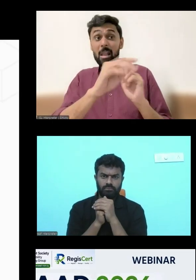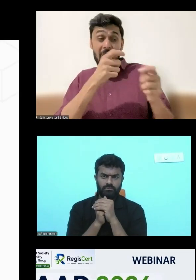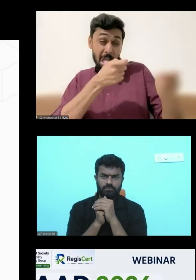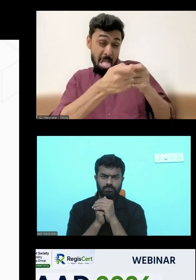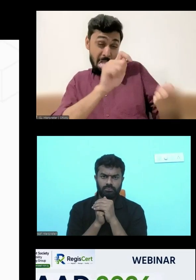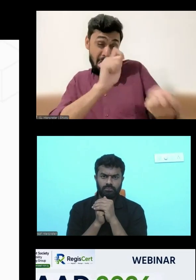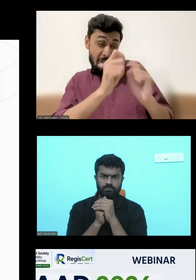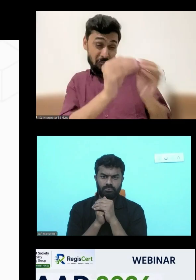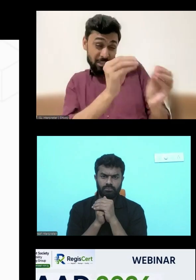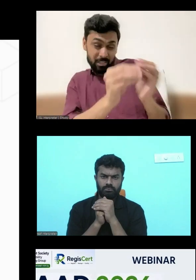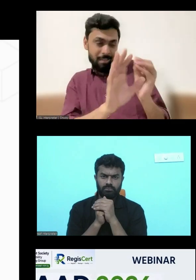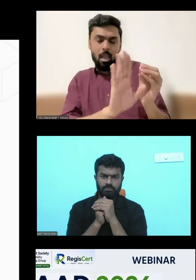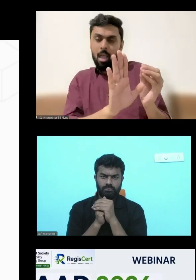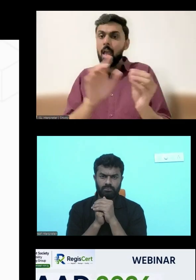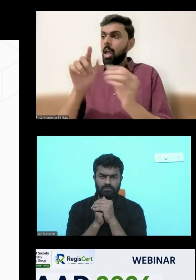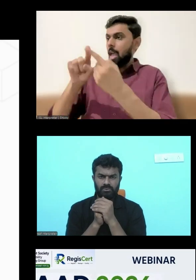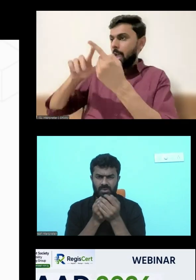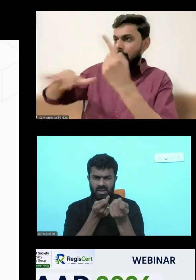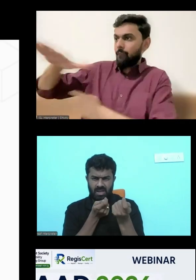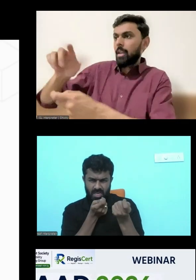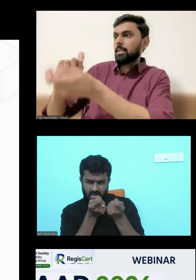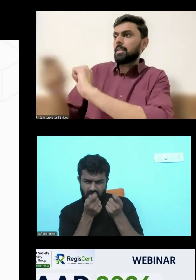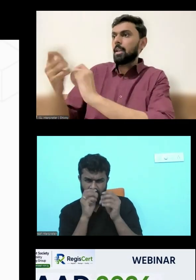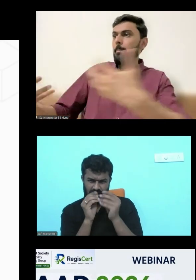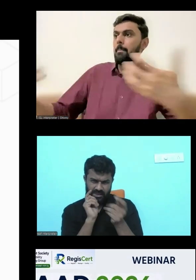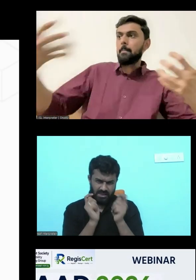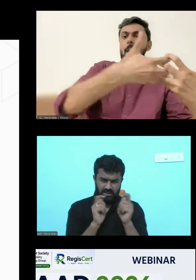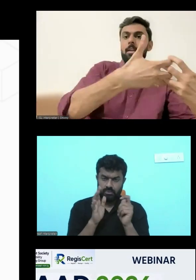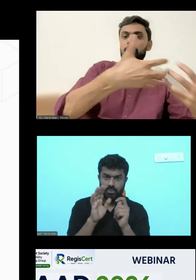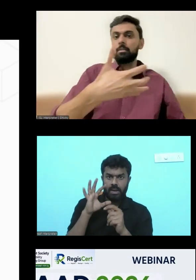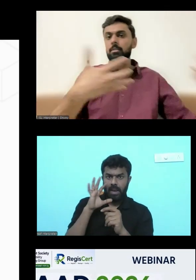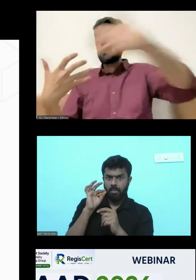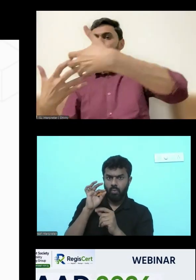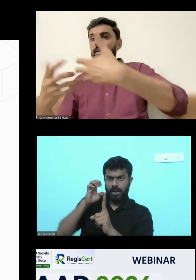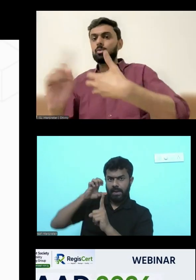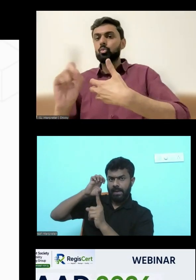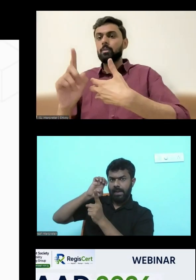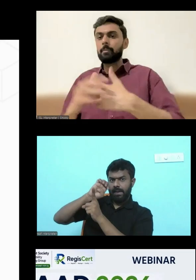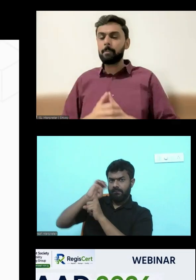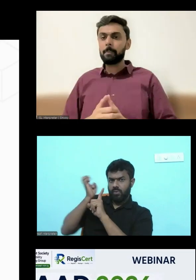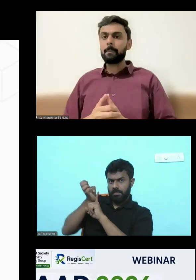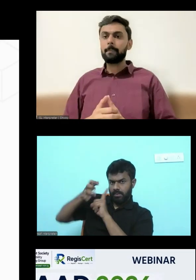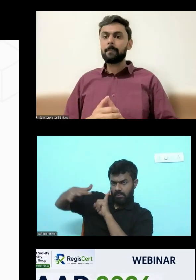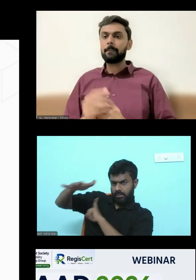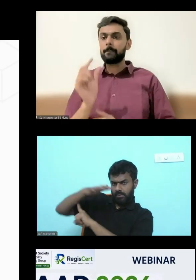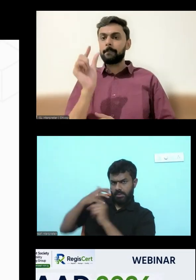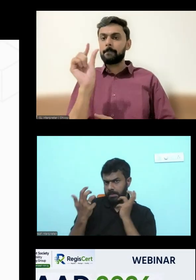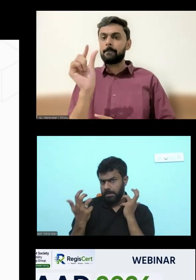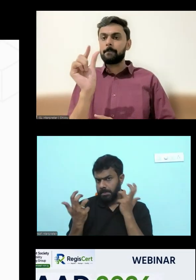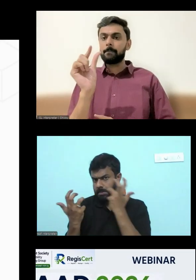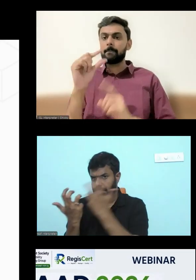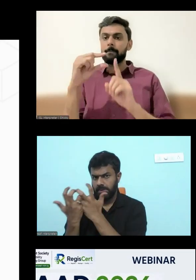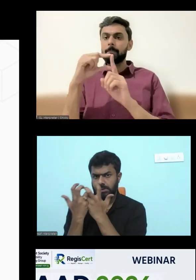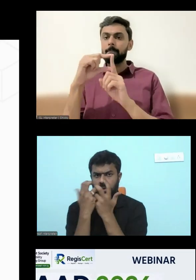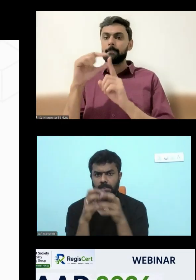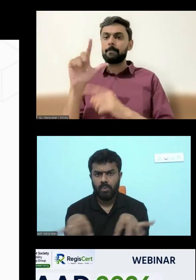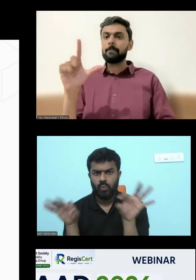So in the UDL framework, there are multiple factors that can be implemented.